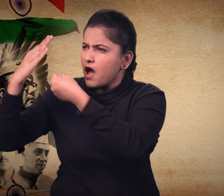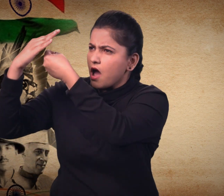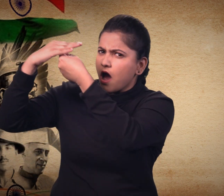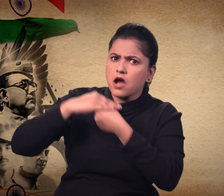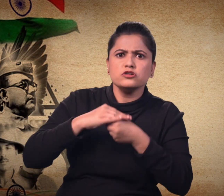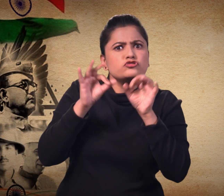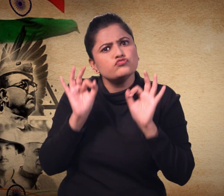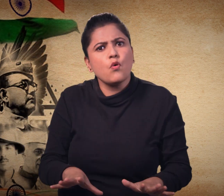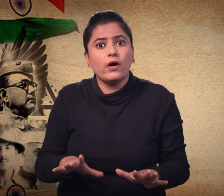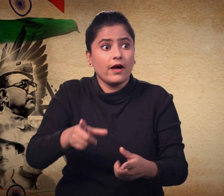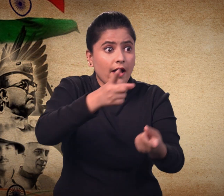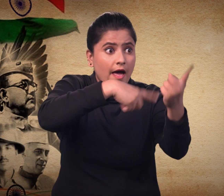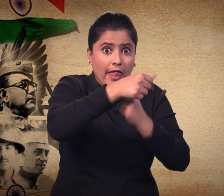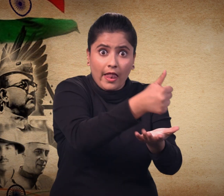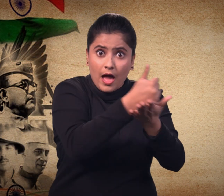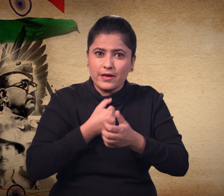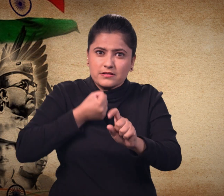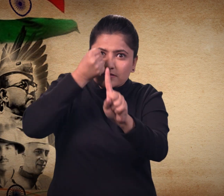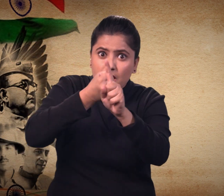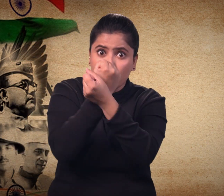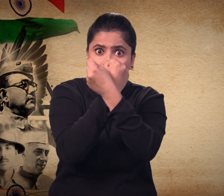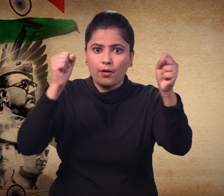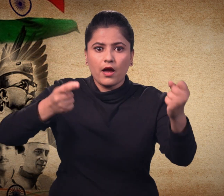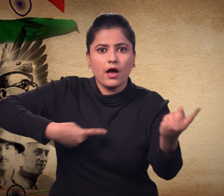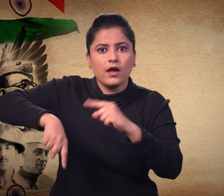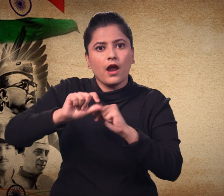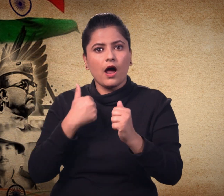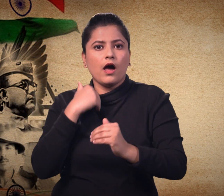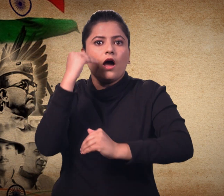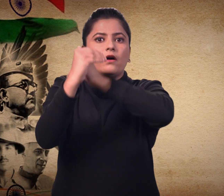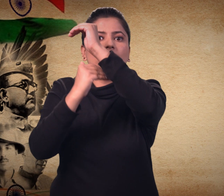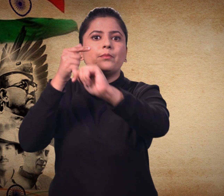and would always be oppressed. Because of their struggles India has developed.